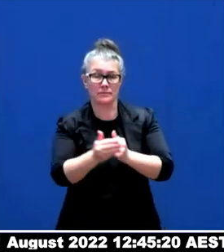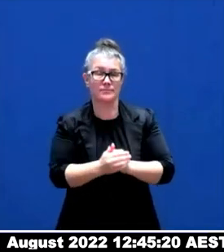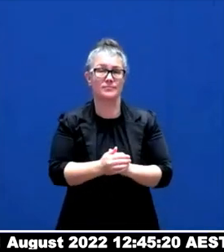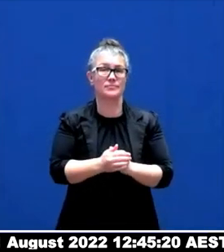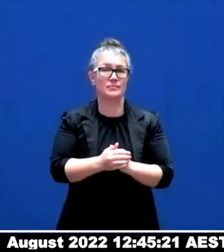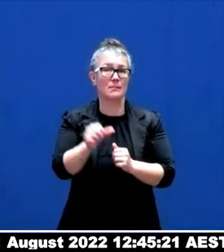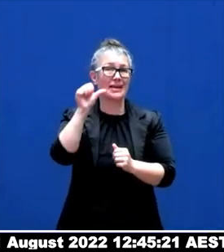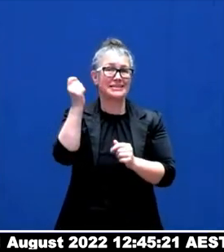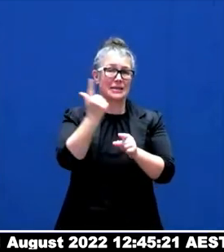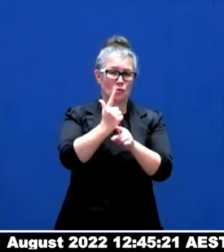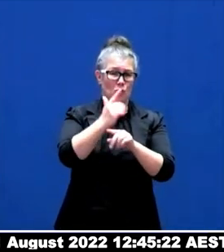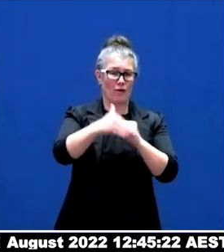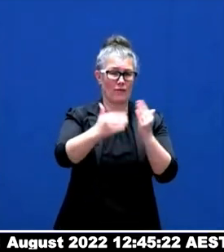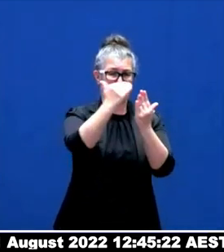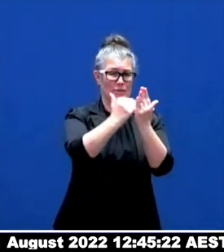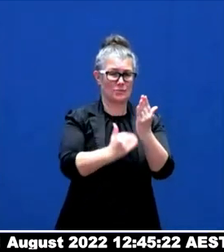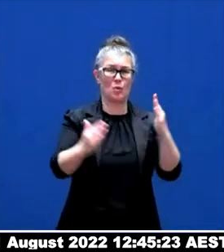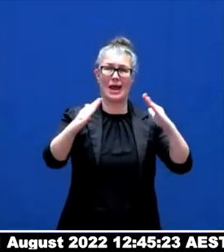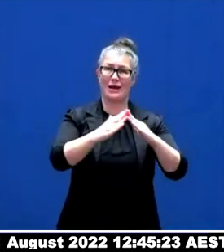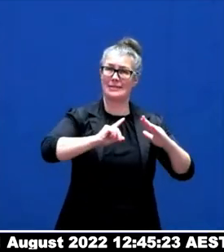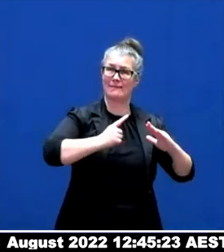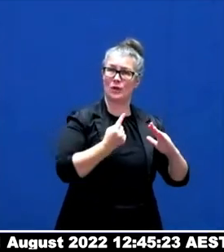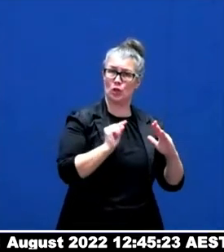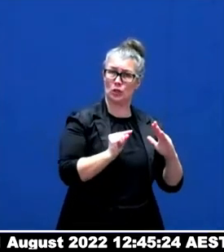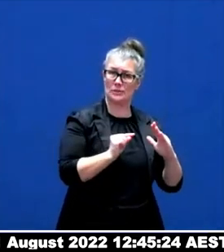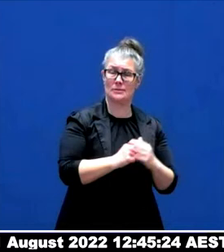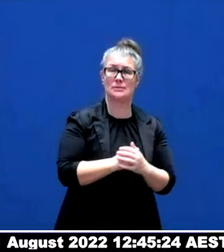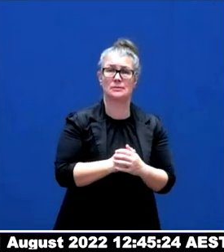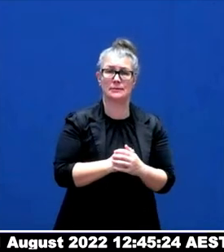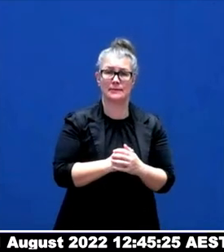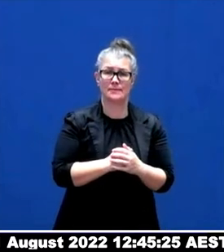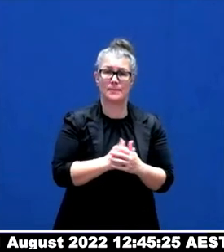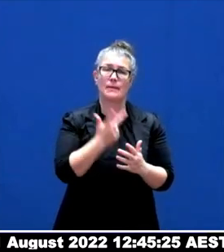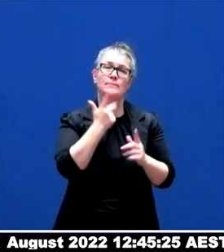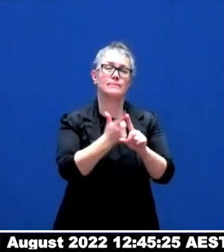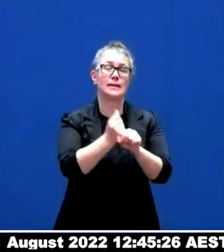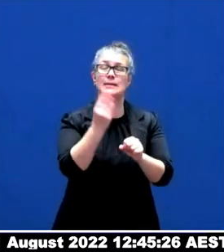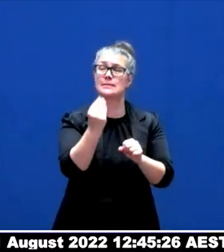First, so that essentially is whereby somebody would have access to rapid housing